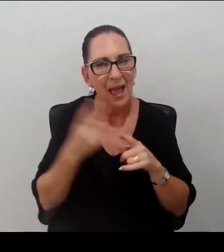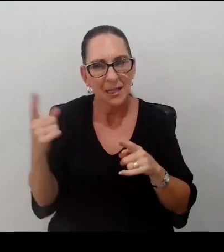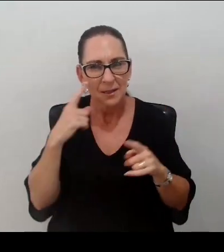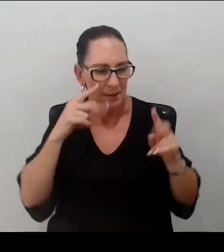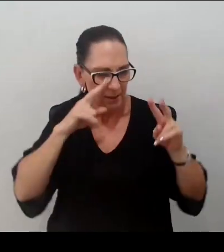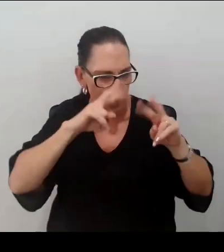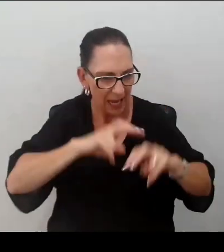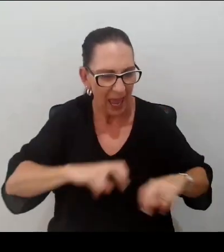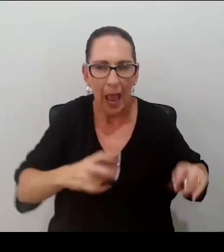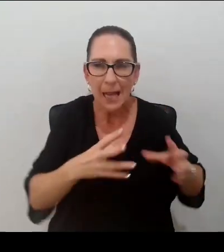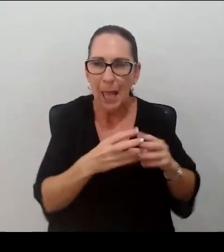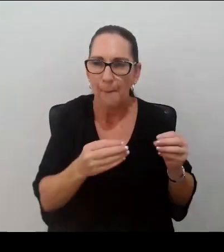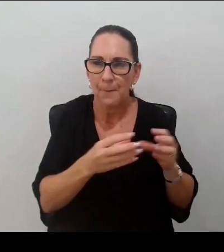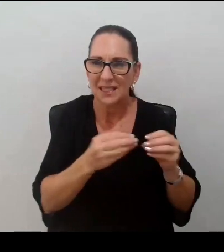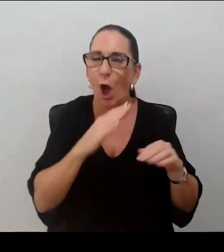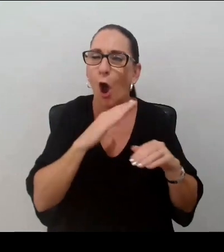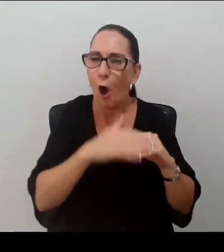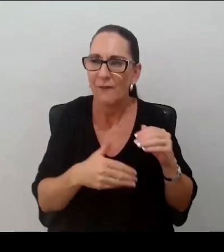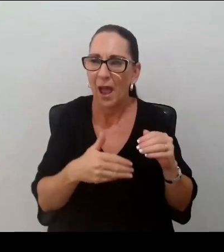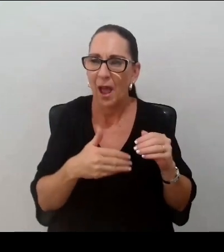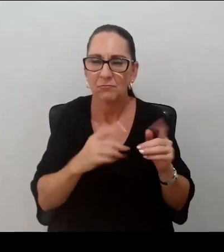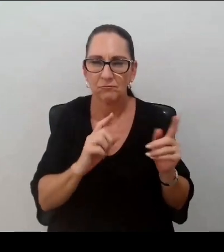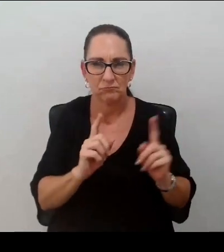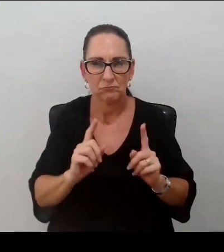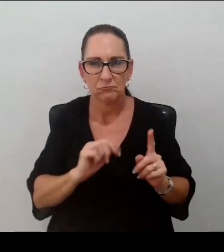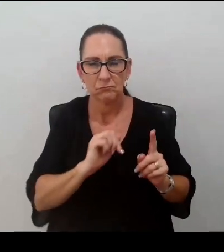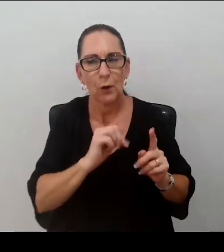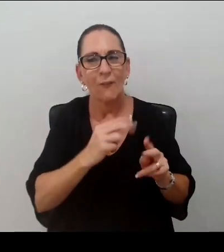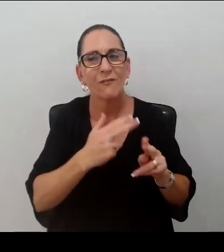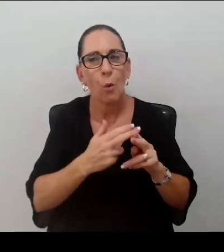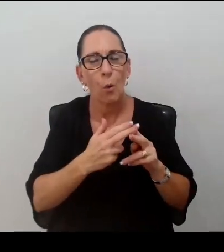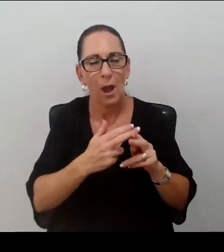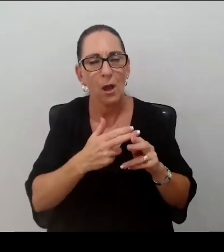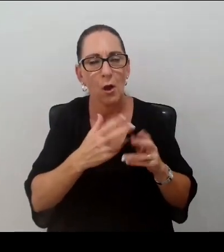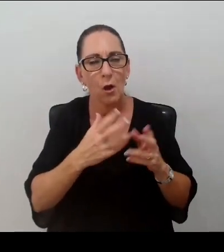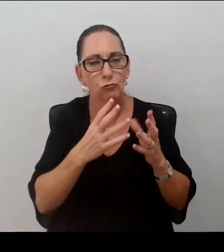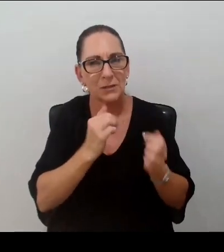collections on restrictive practices. The Australian Government, in collaboration with